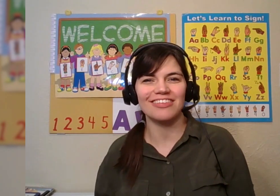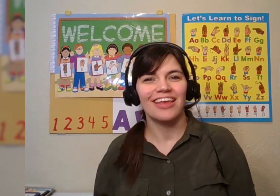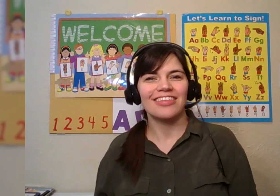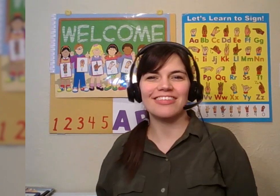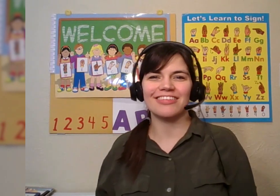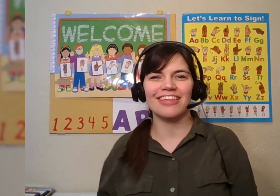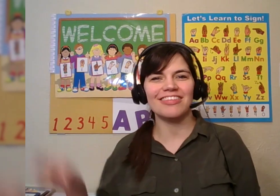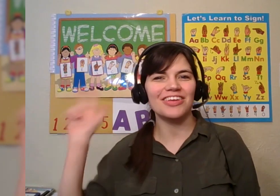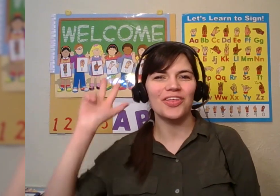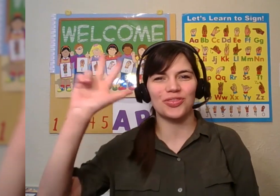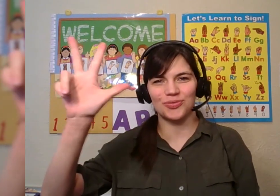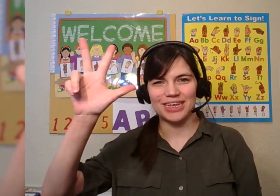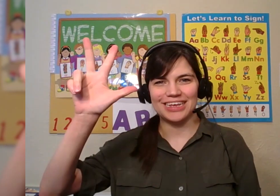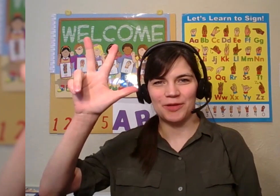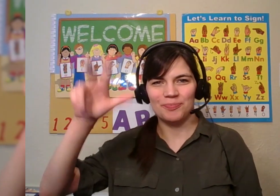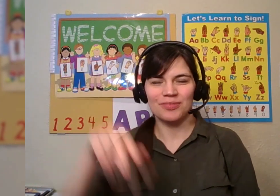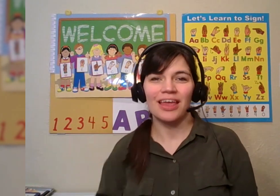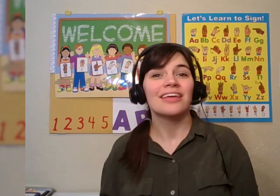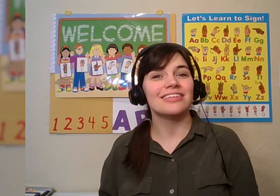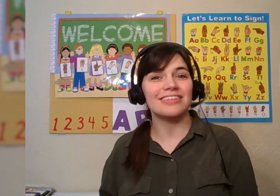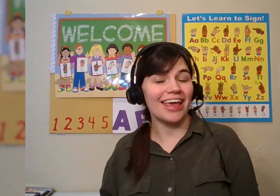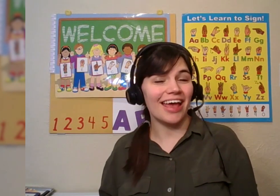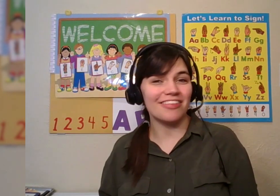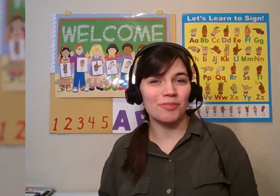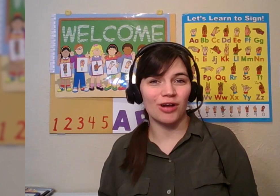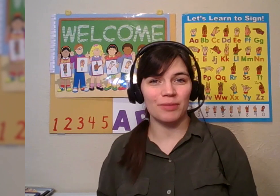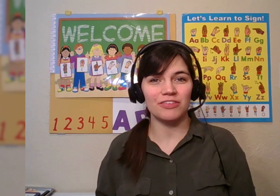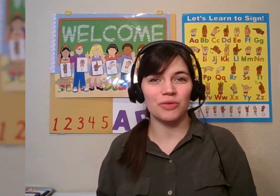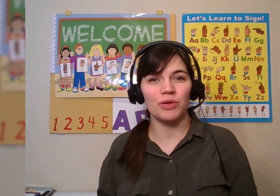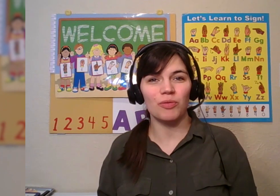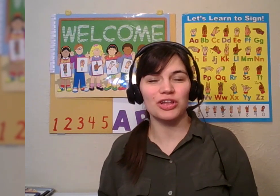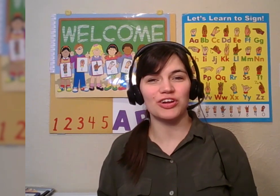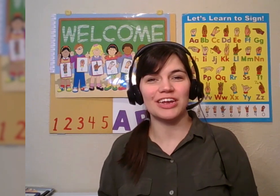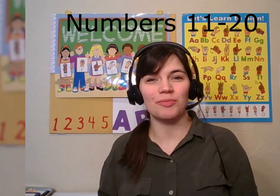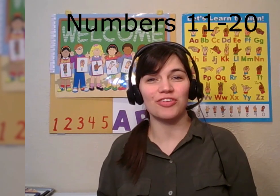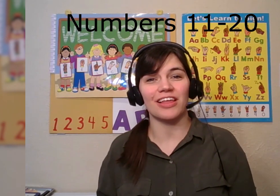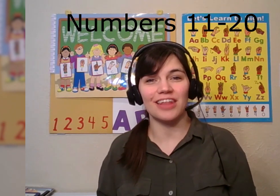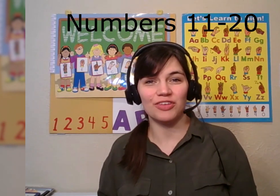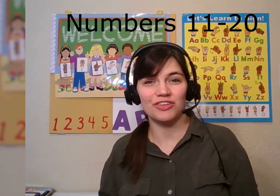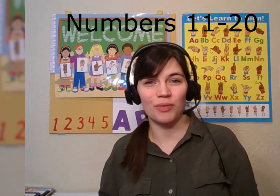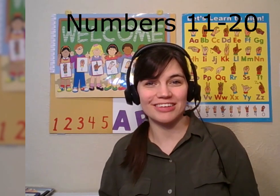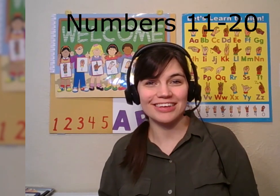This is lesson three. Today, as I promised, we will be learning numbers 11 to 20 and